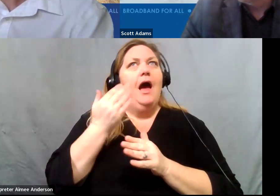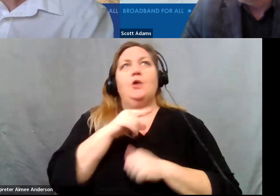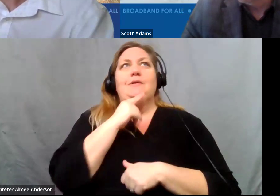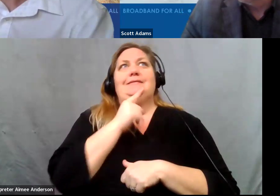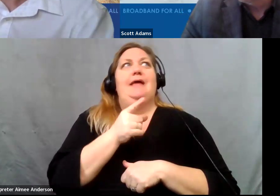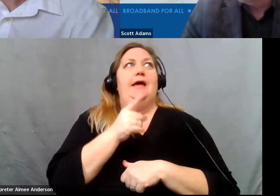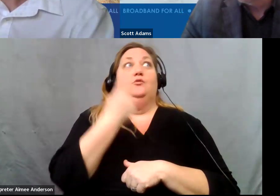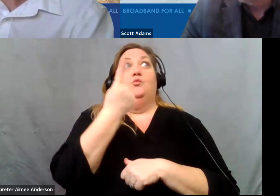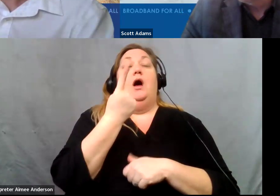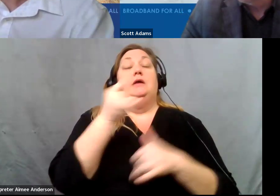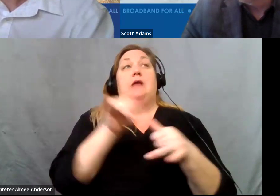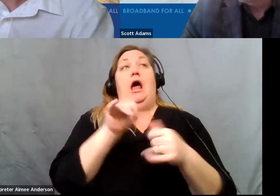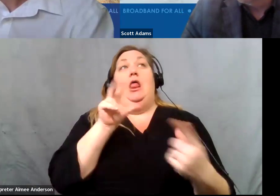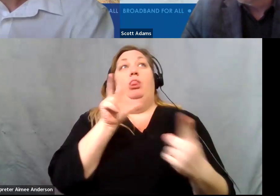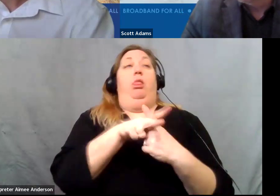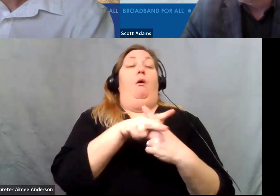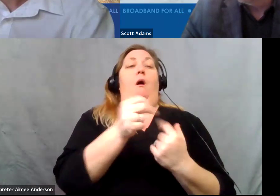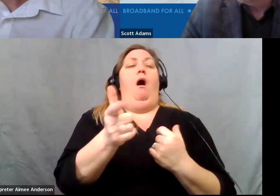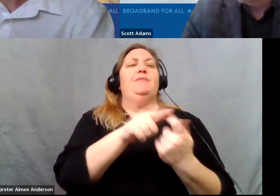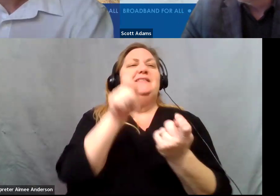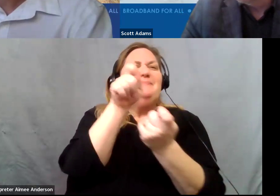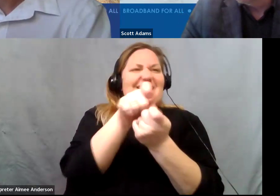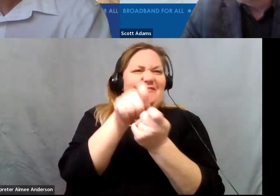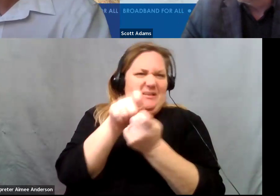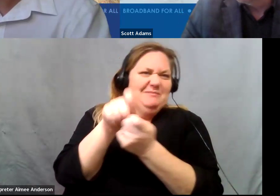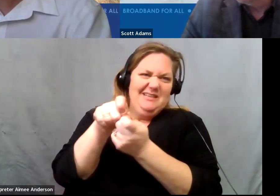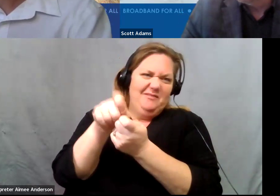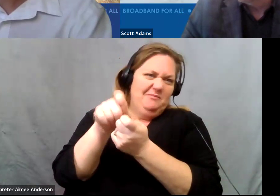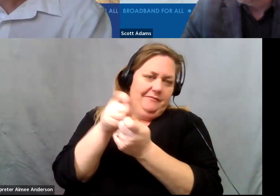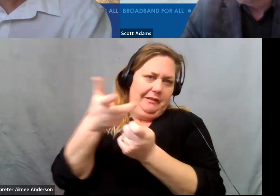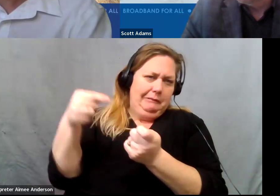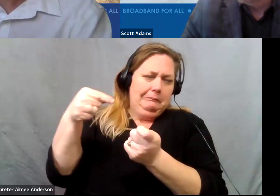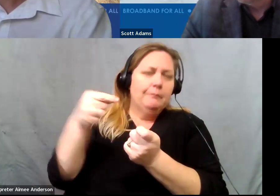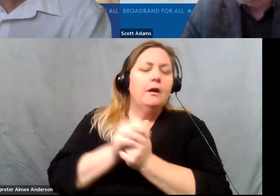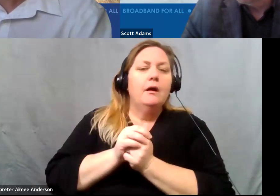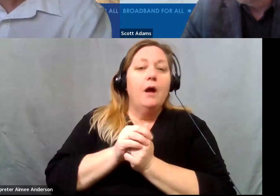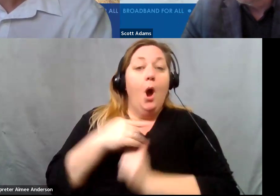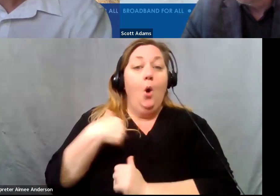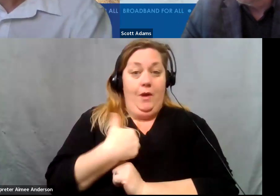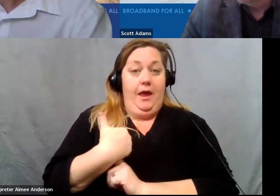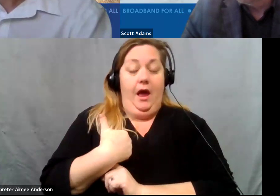size fits all, but it is a very specific sort of thing in a general way. It we have a latter